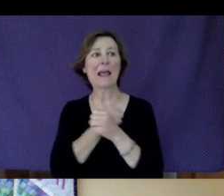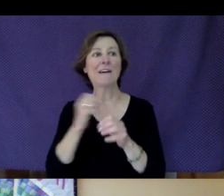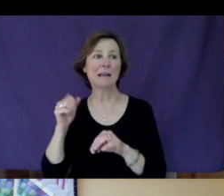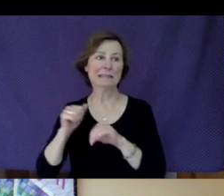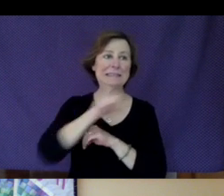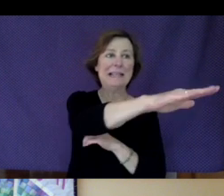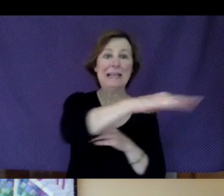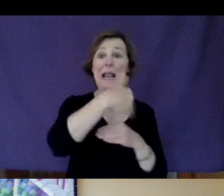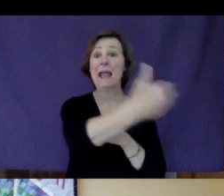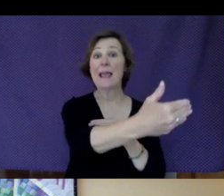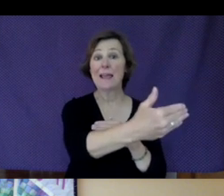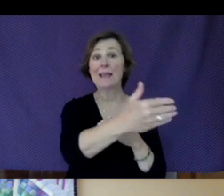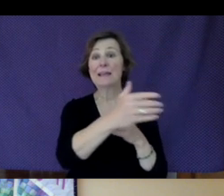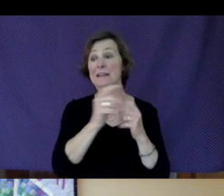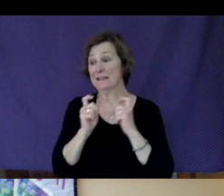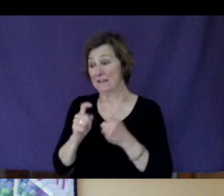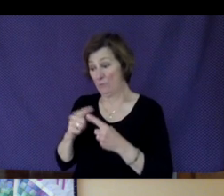Who have the honor of knowing you